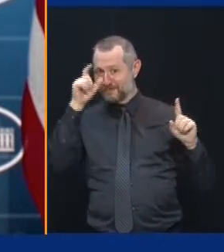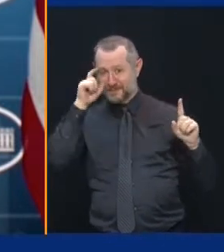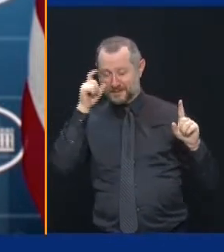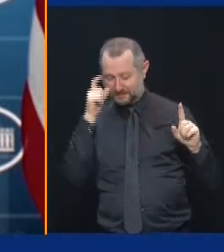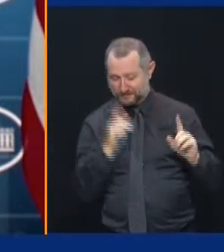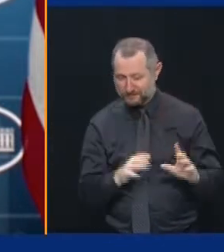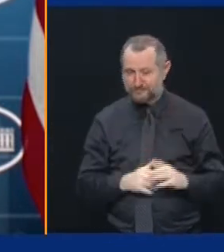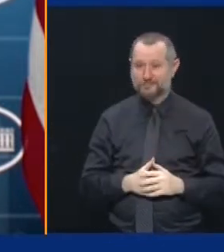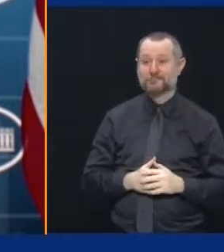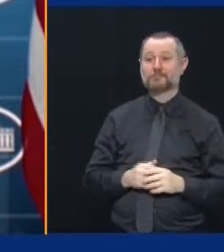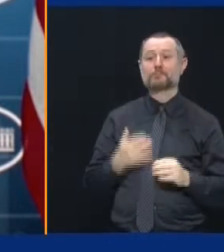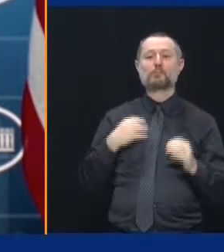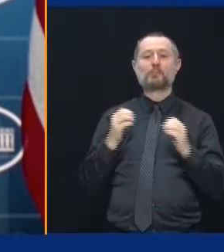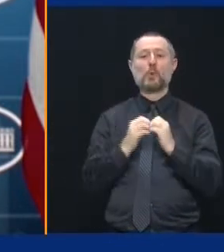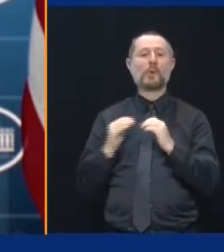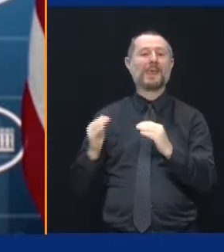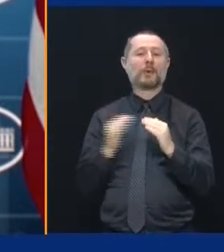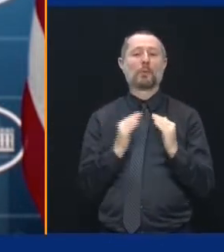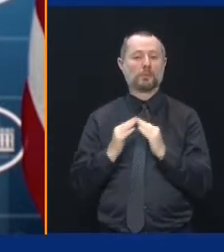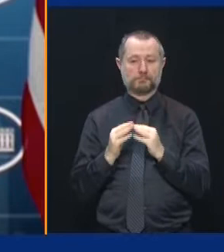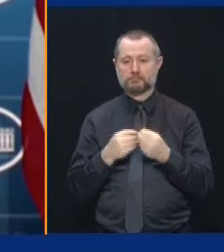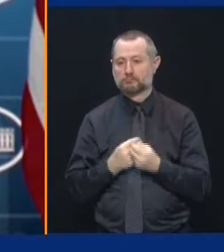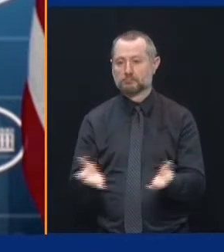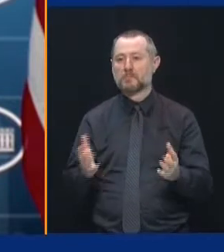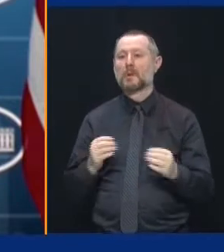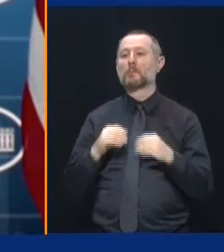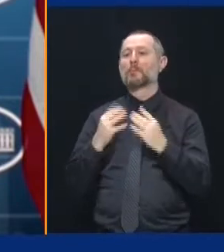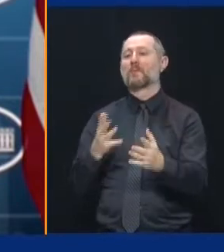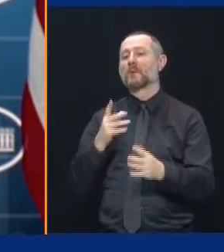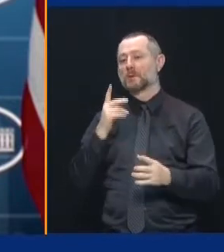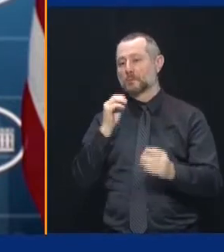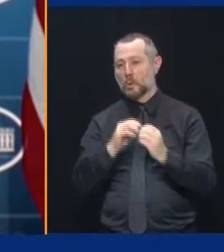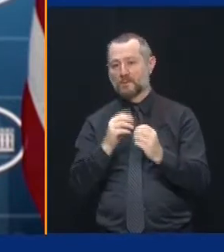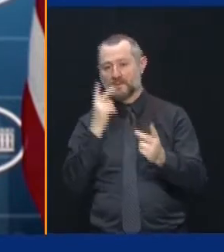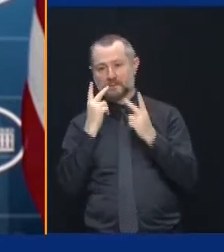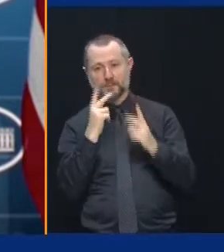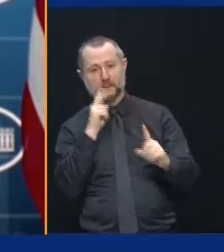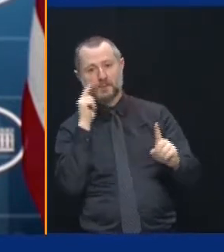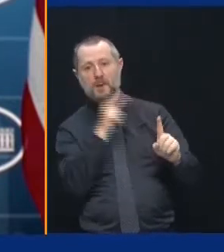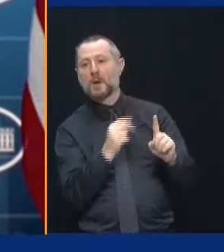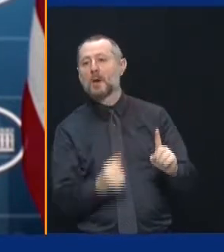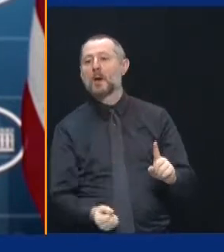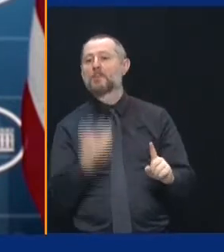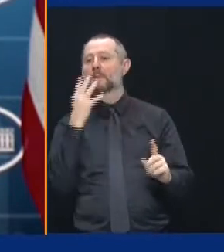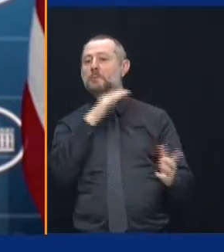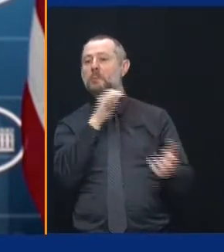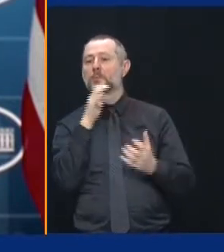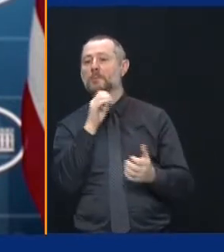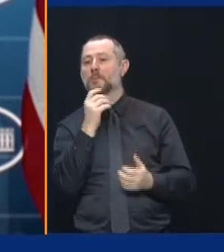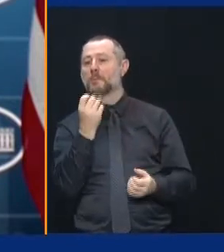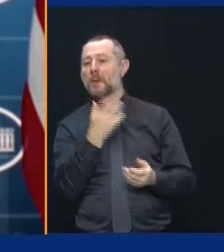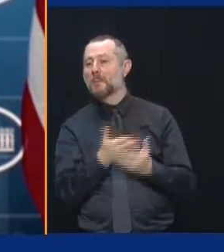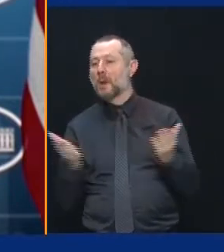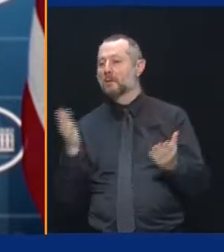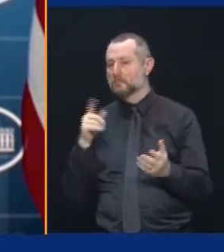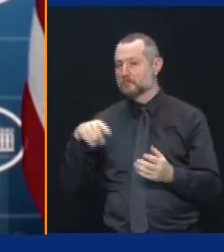WEEKS OF THE ADMINISTRATION. WE ARE HELPING STATES ADMINISTER THIS MORE EFFICIENTLY AND